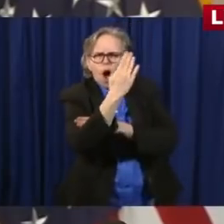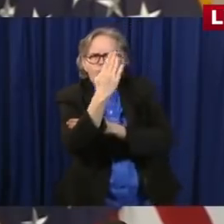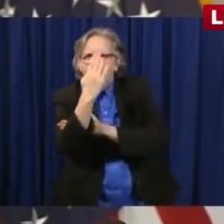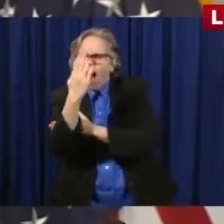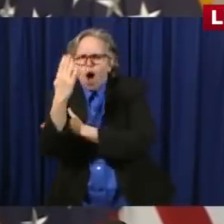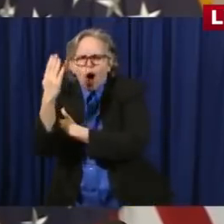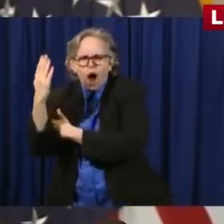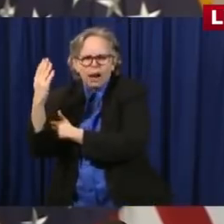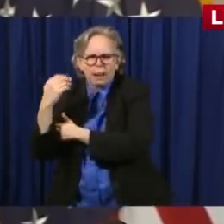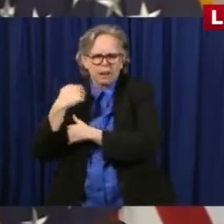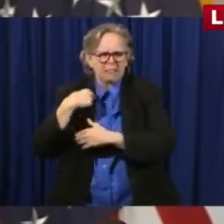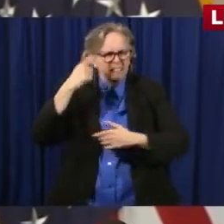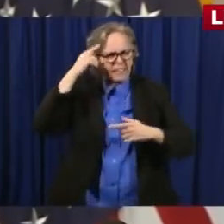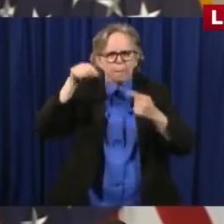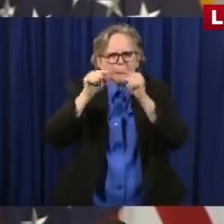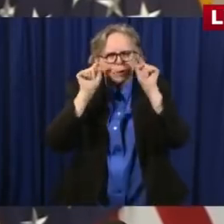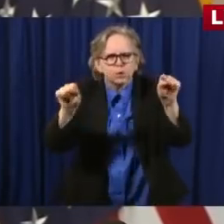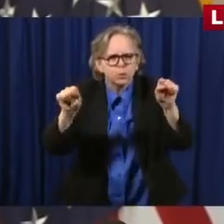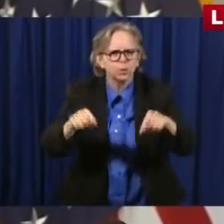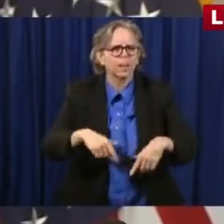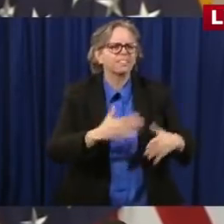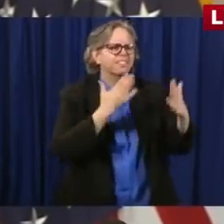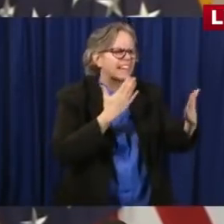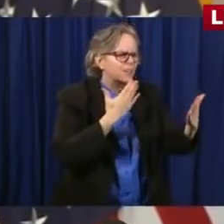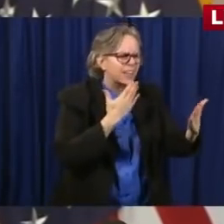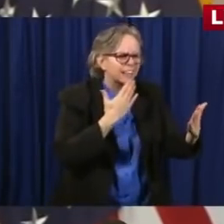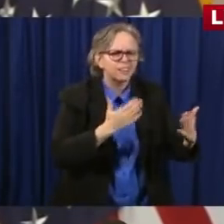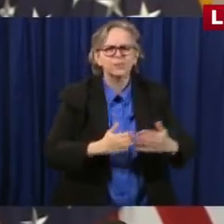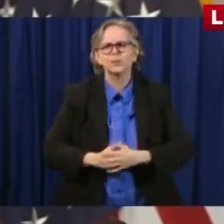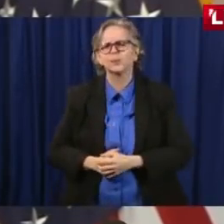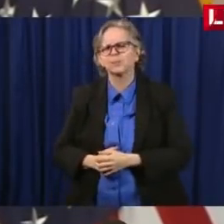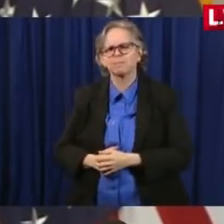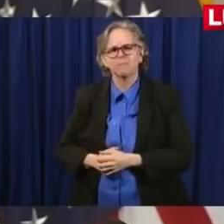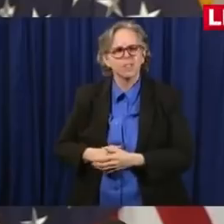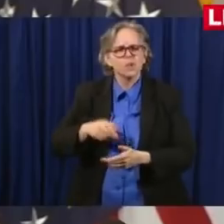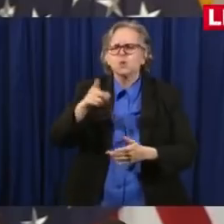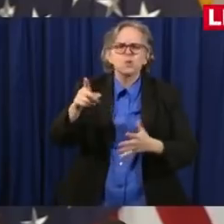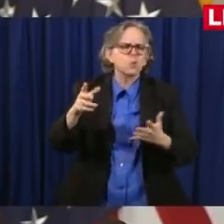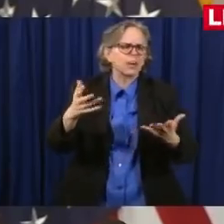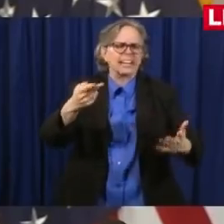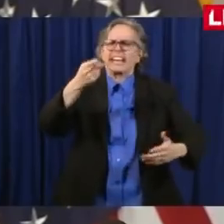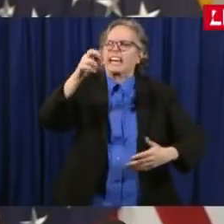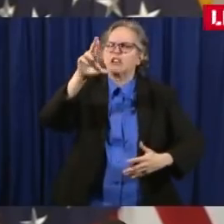I AM SO PROUD AND THANKFUL FOR ALL THAT YOU ARE DOING.